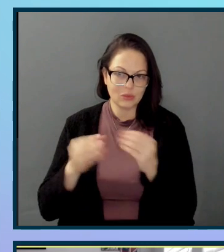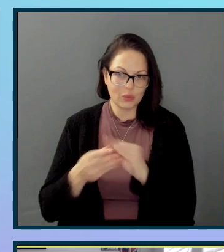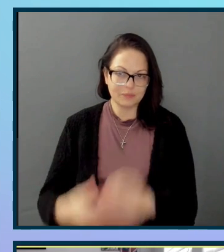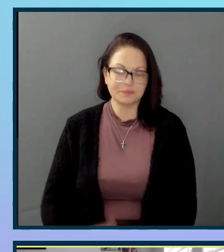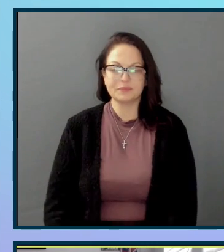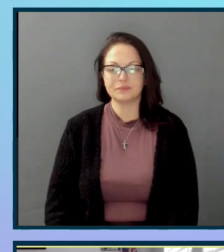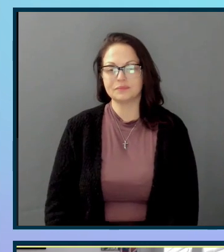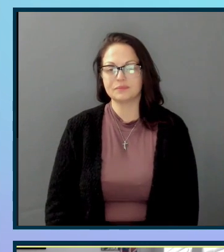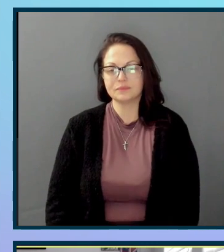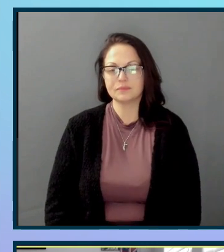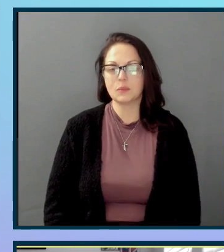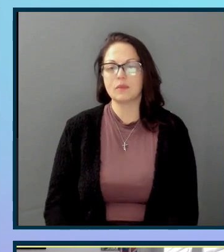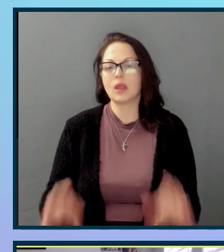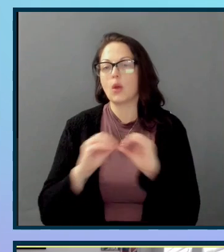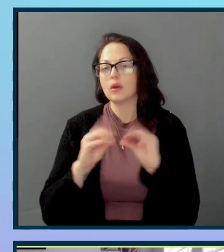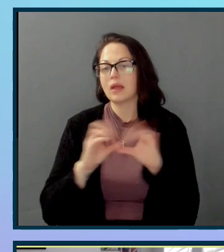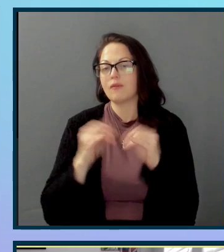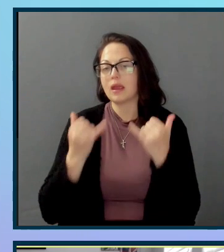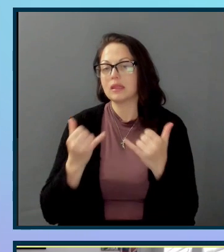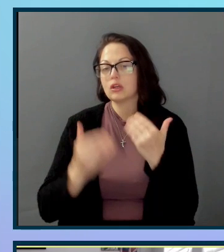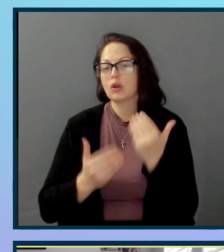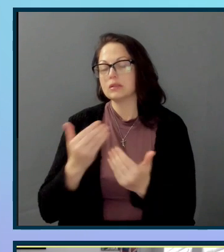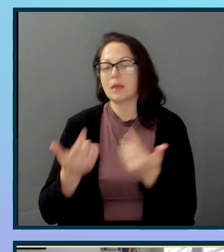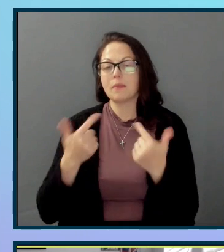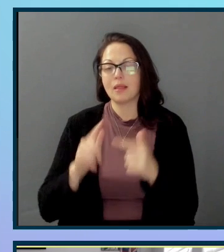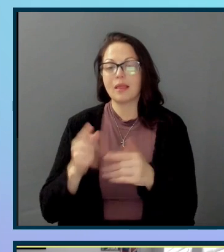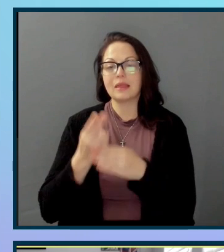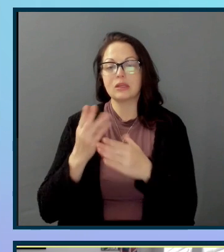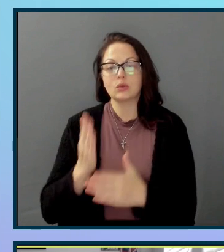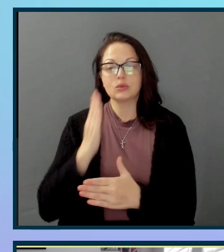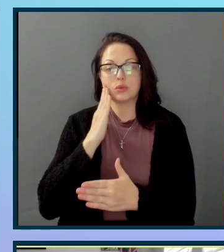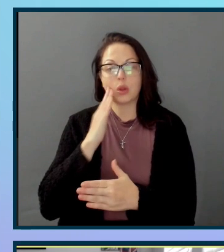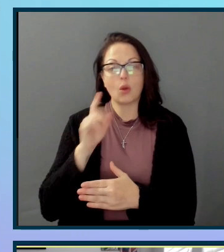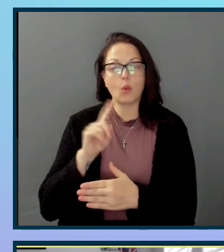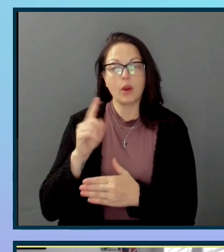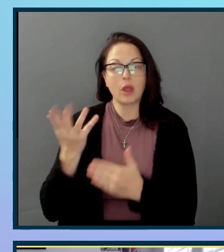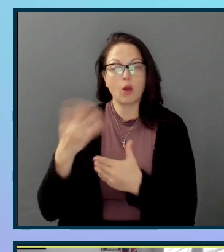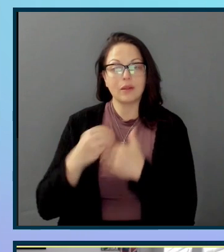And then clarify the current step. Let the user know where they are in the process. Are they on step three?